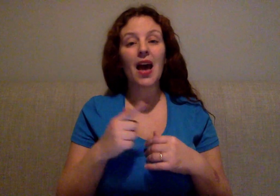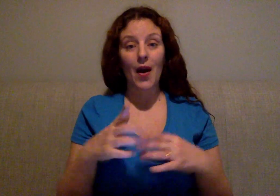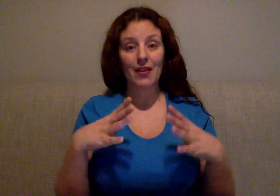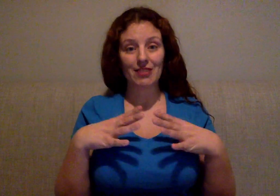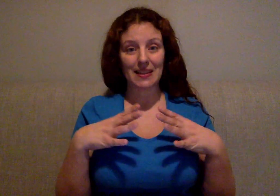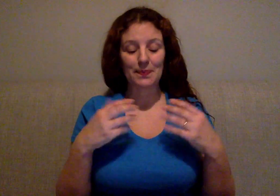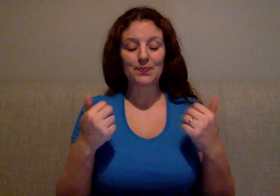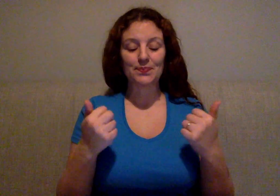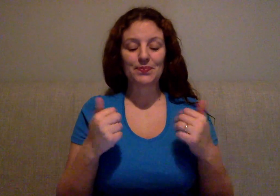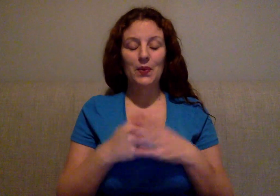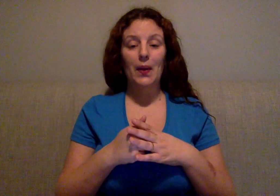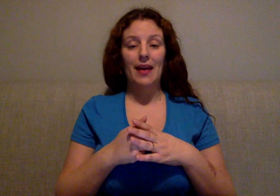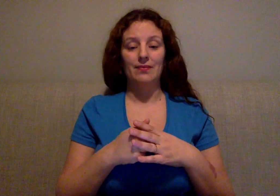Okay, ready.